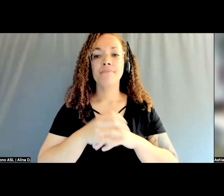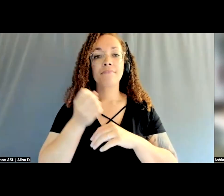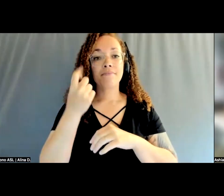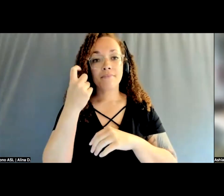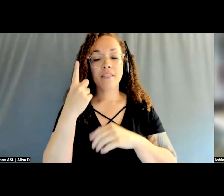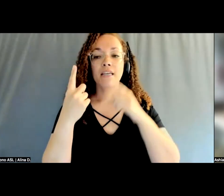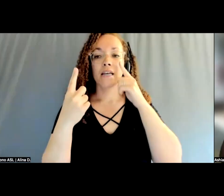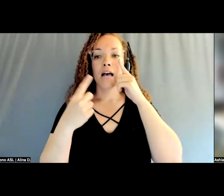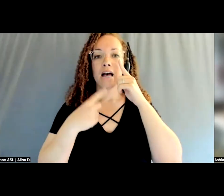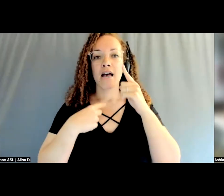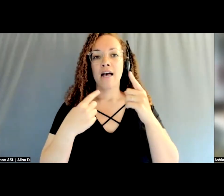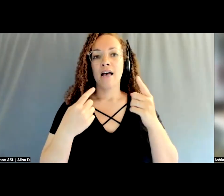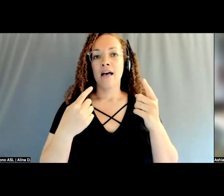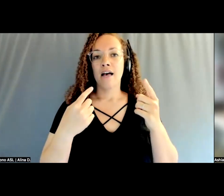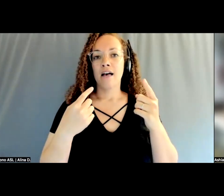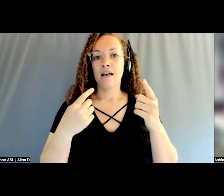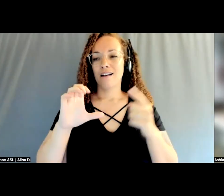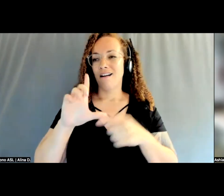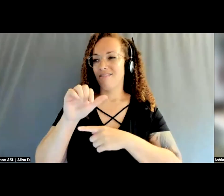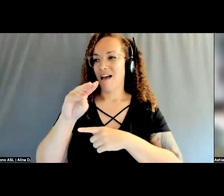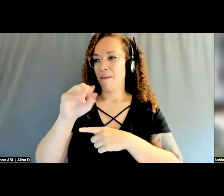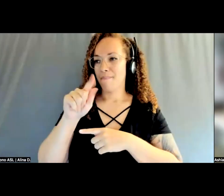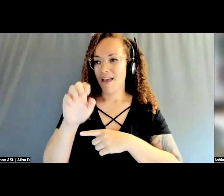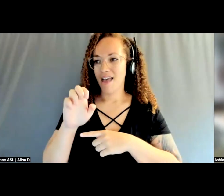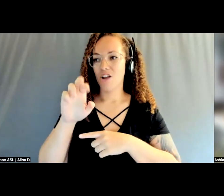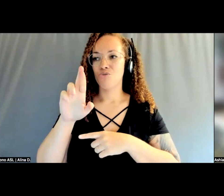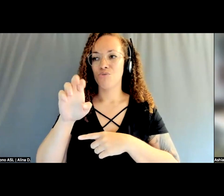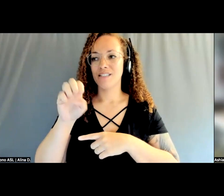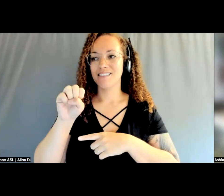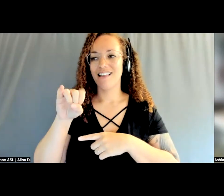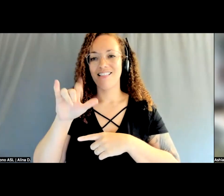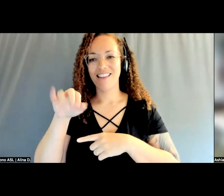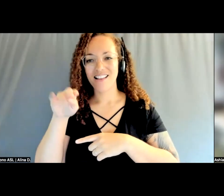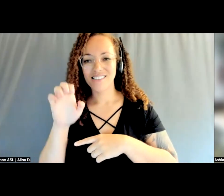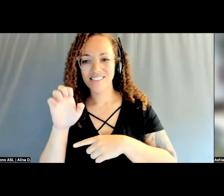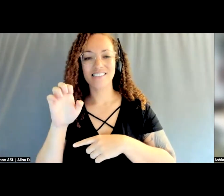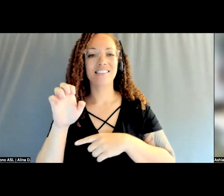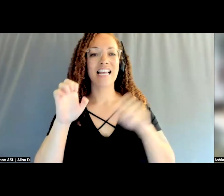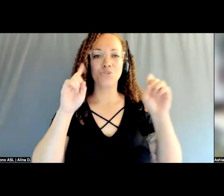resilience organizer and an educator, I feel like I read a lot of just like really negative